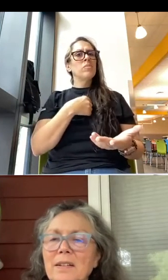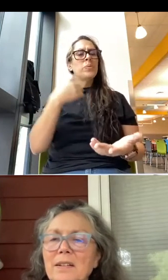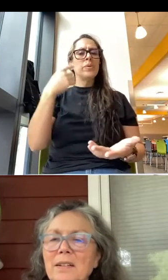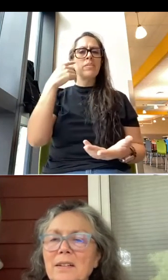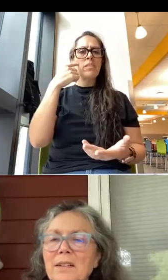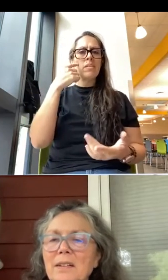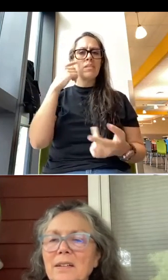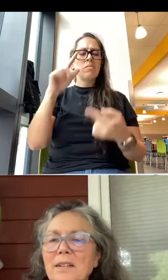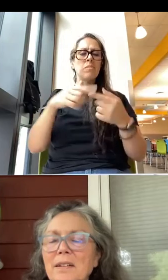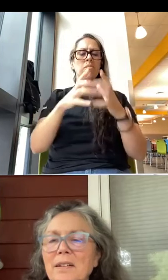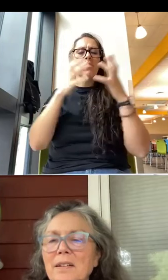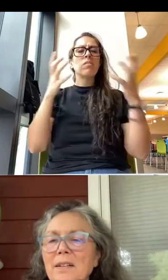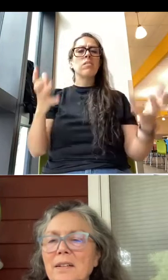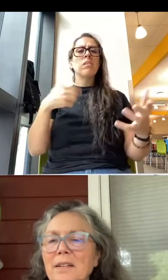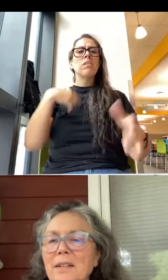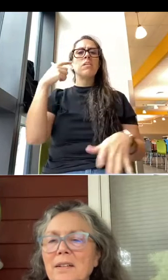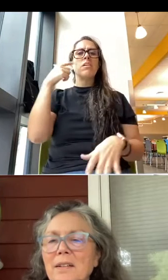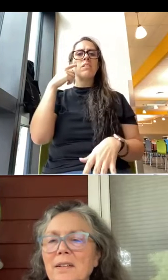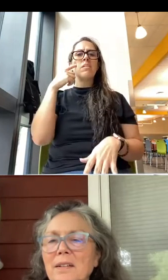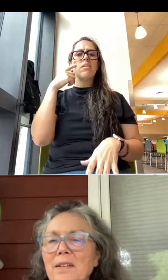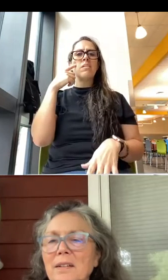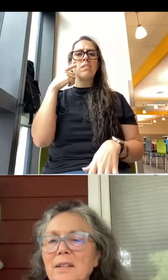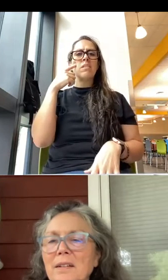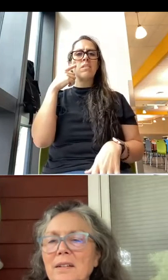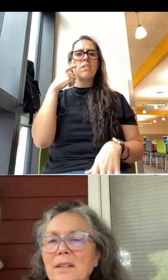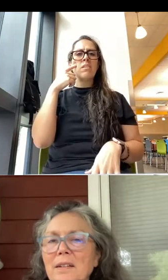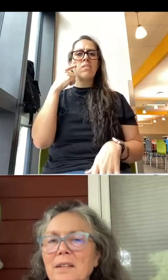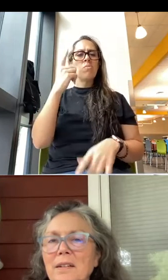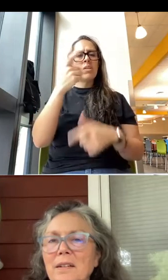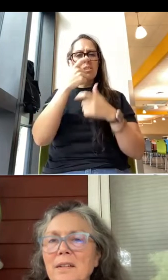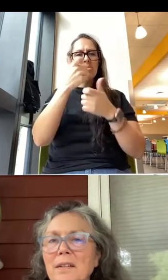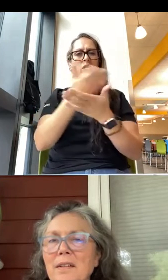And I think that uh, one interesting thing about, like, the *idea* of, like,